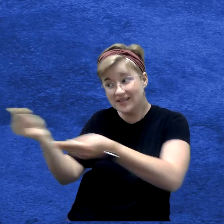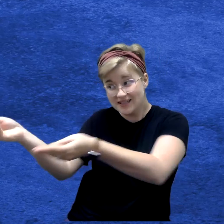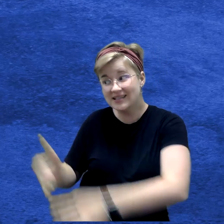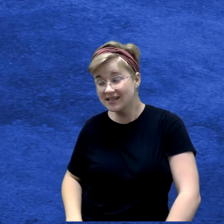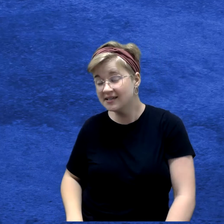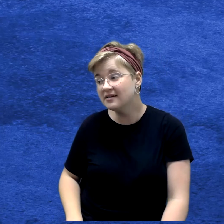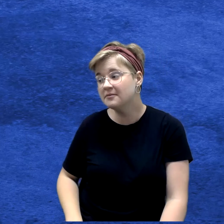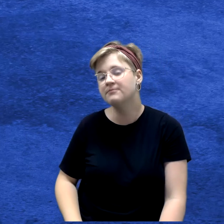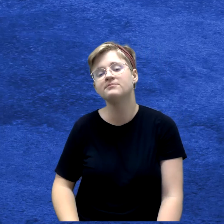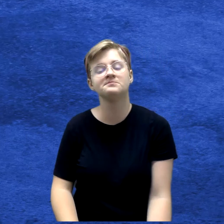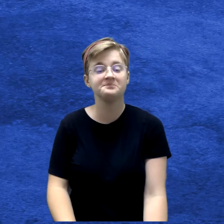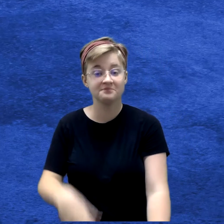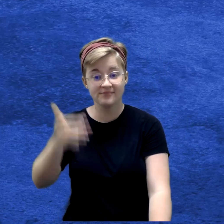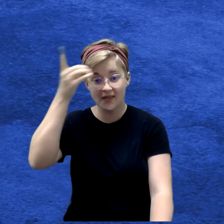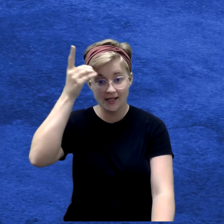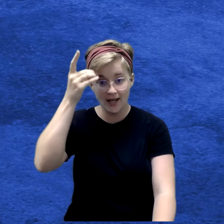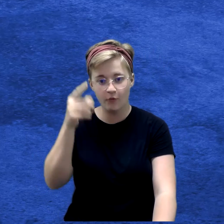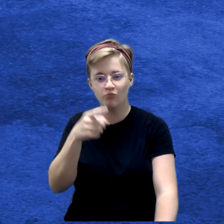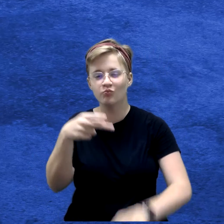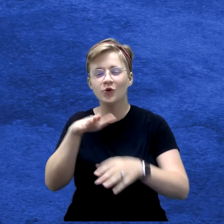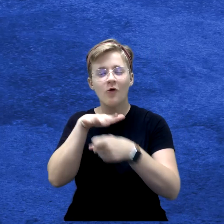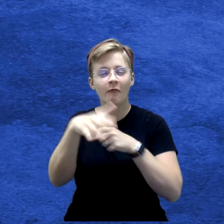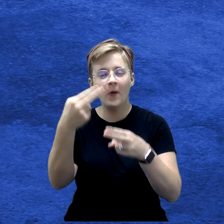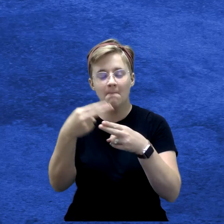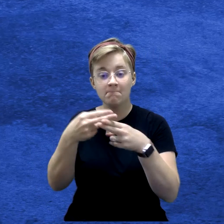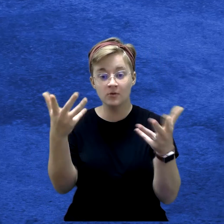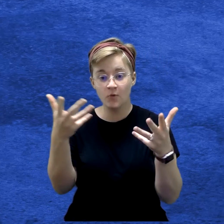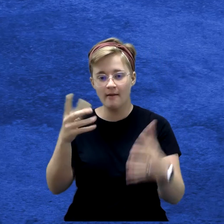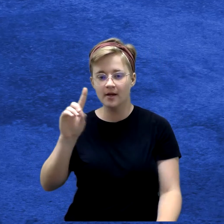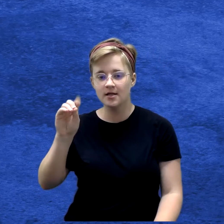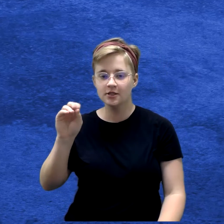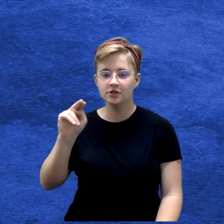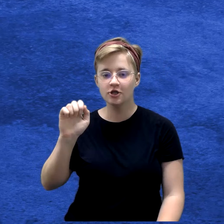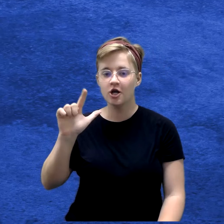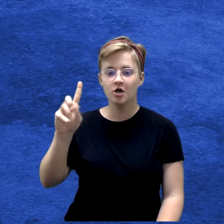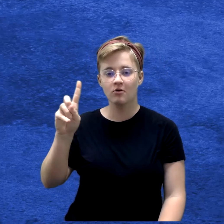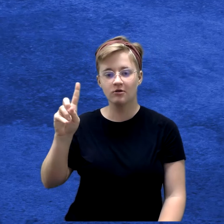Dink’s full name was Donald David Duncan.